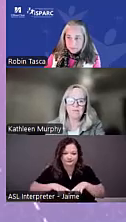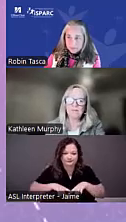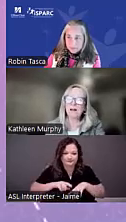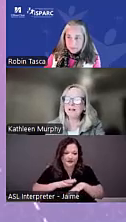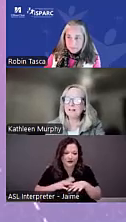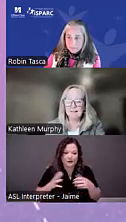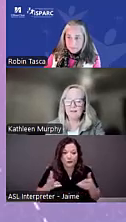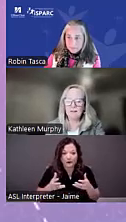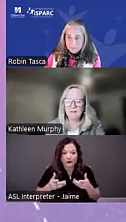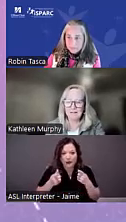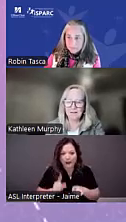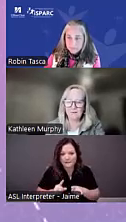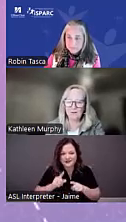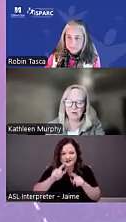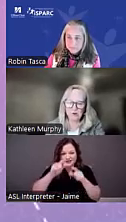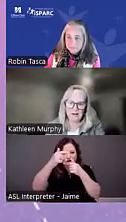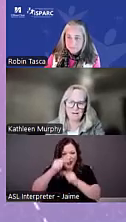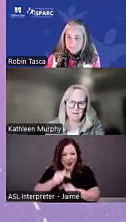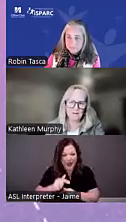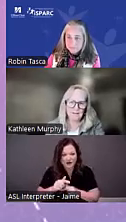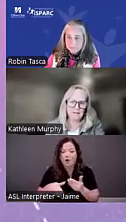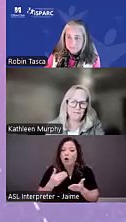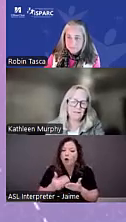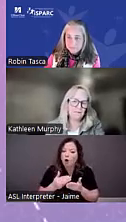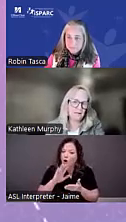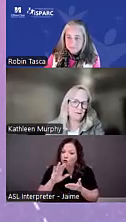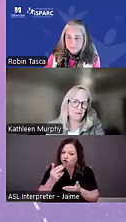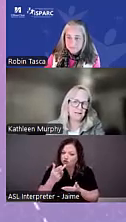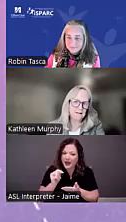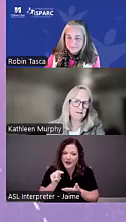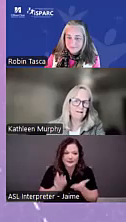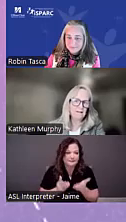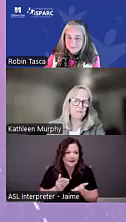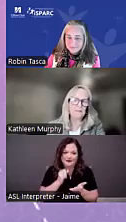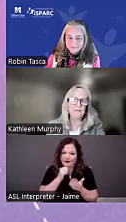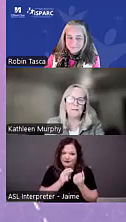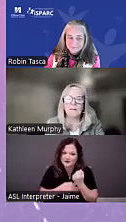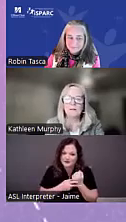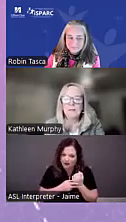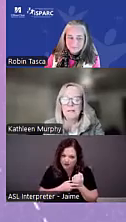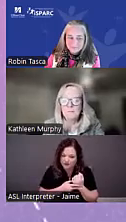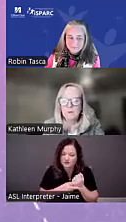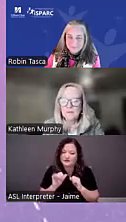We're not necessarily going to save all this chat. So that's definitely a value add to being here in person